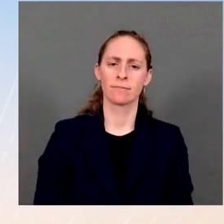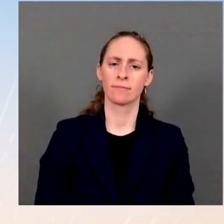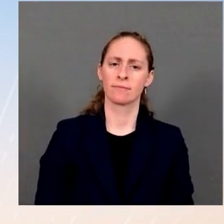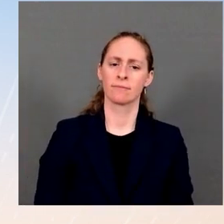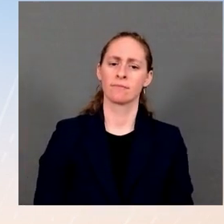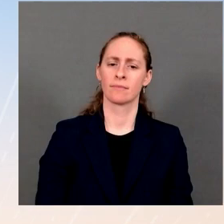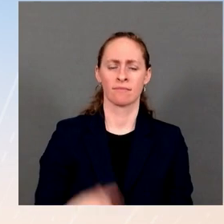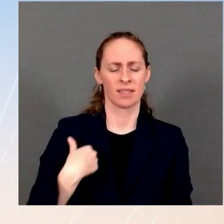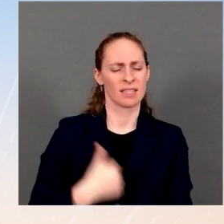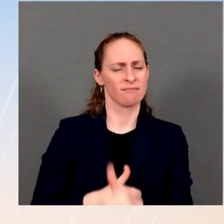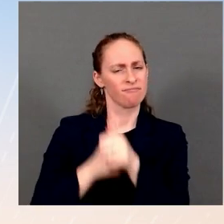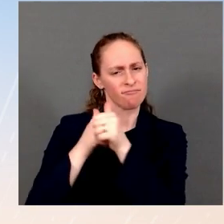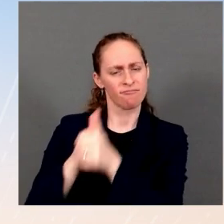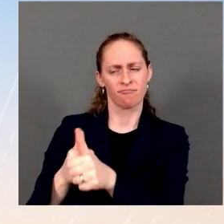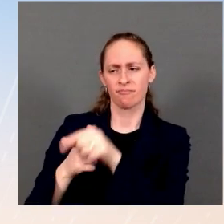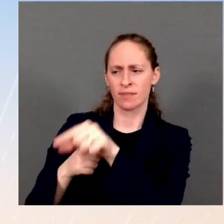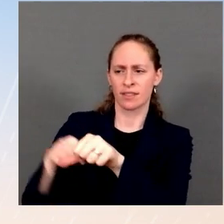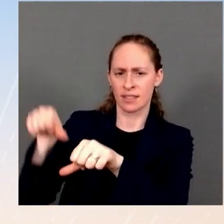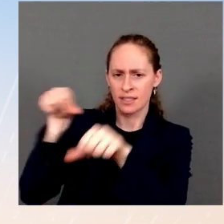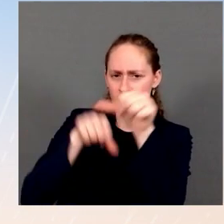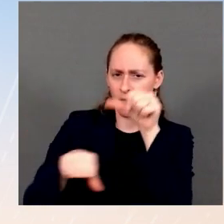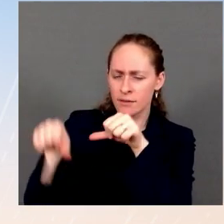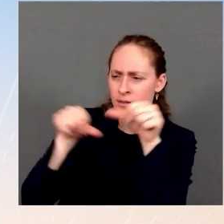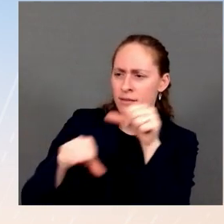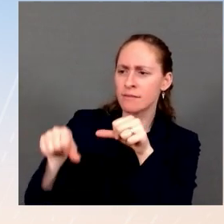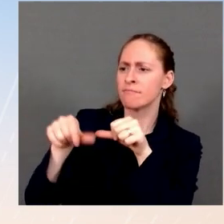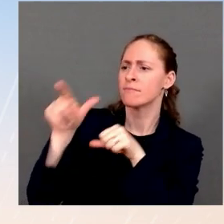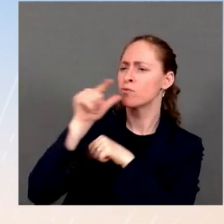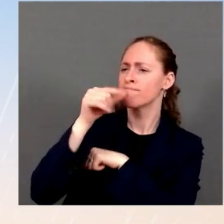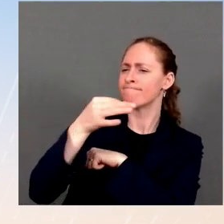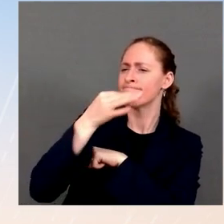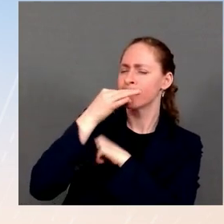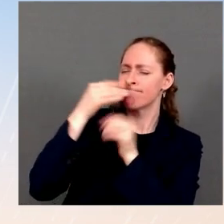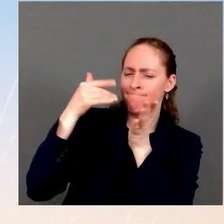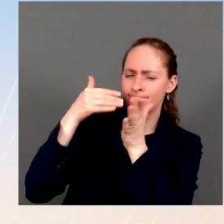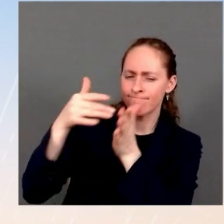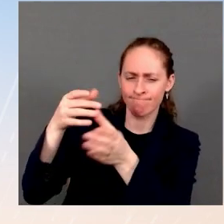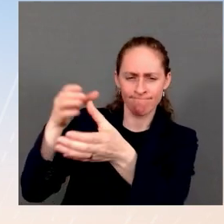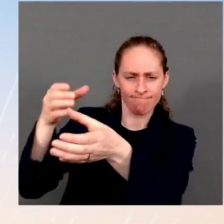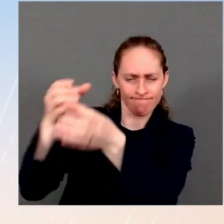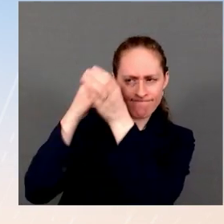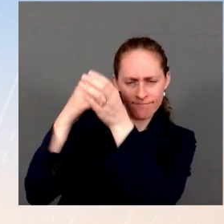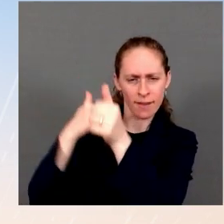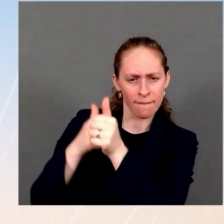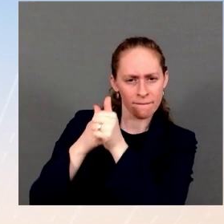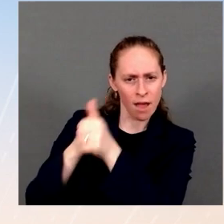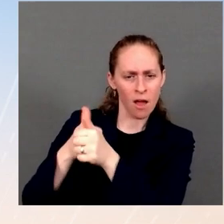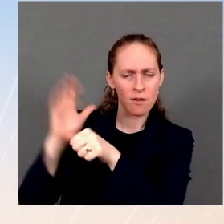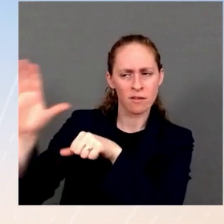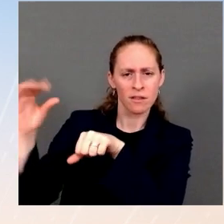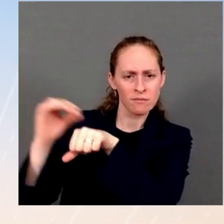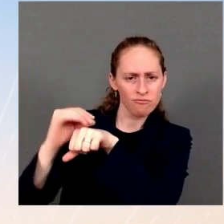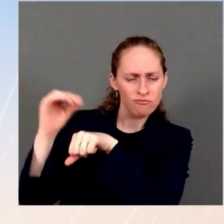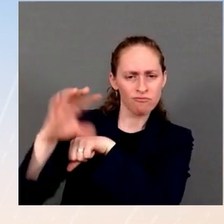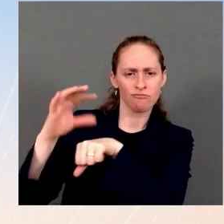And so, we're going to continue doing what we know works and continue to talk to the American public about that. Go ahead, Peter. The Press: Thanks, Karine.